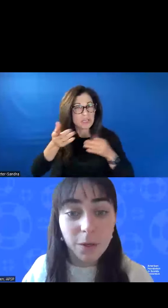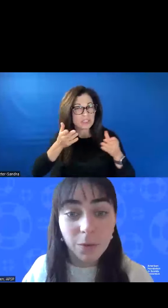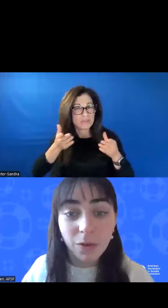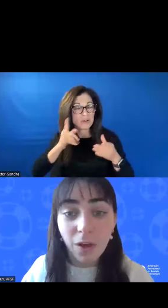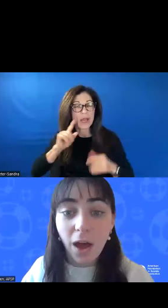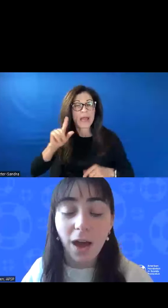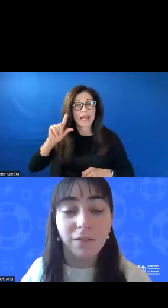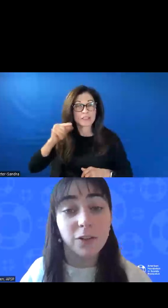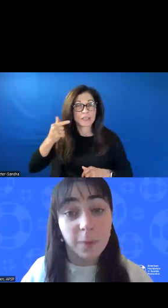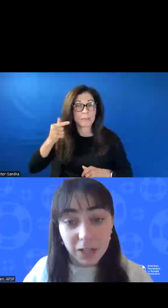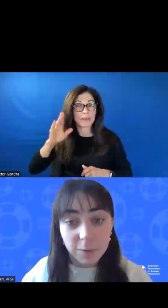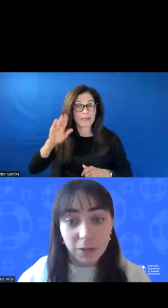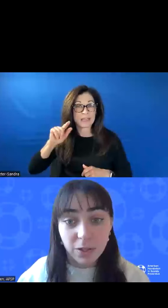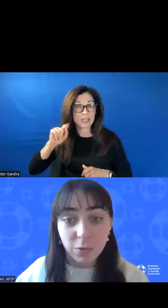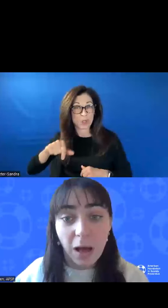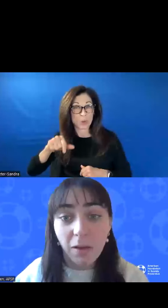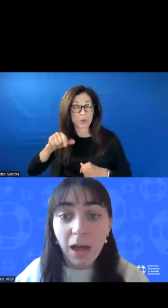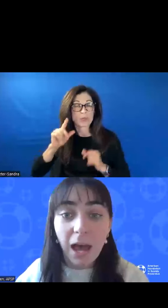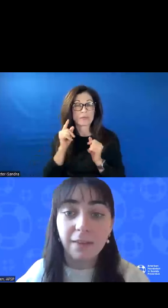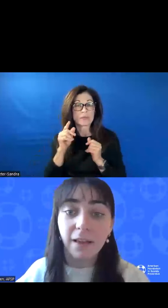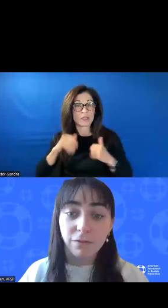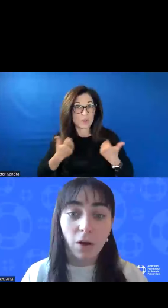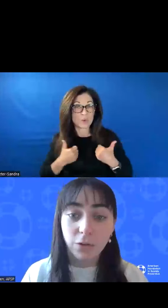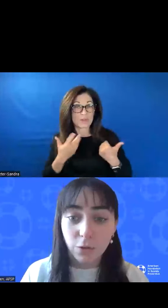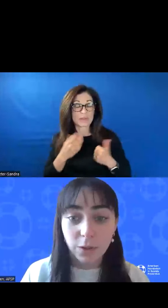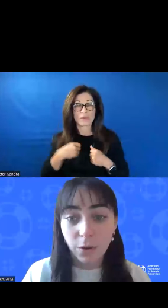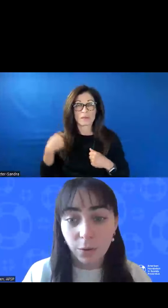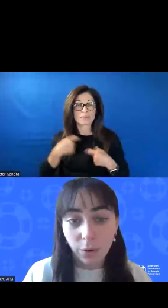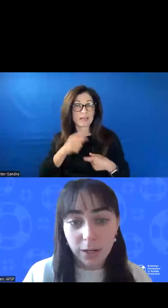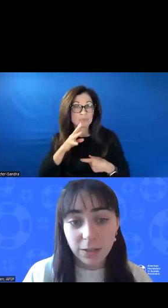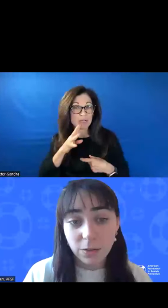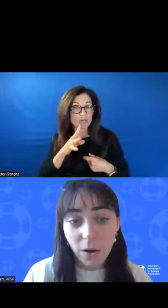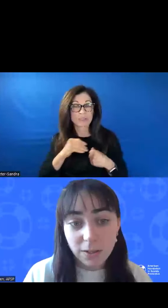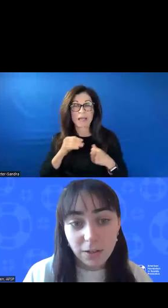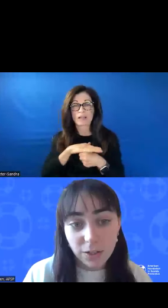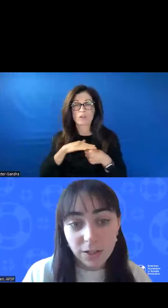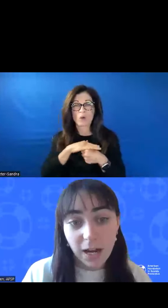YOUTH AND SPANISH SPEAKERS AND LOCAL CRISIS CALL CENTERS